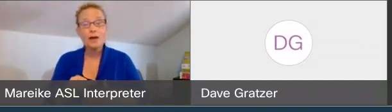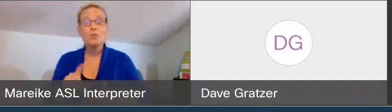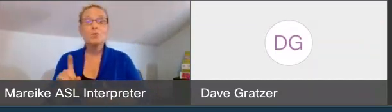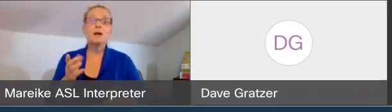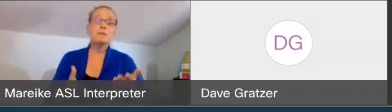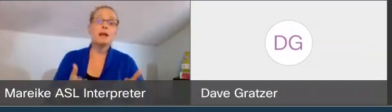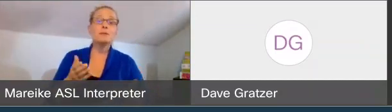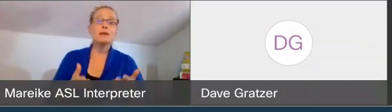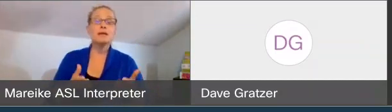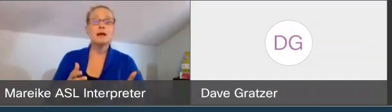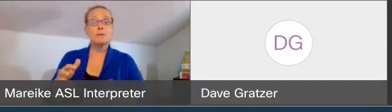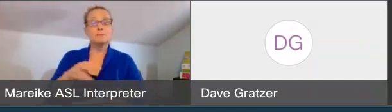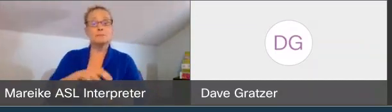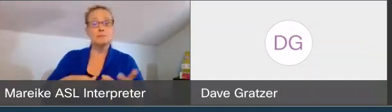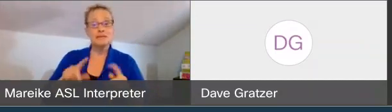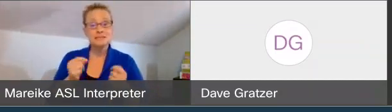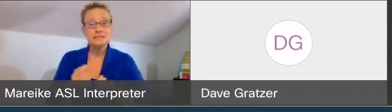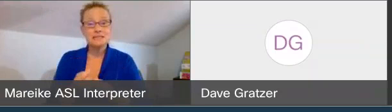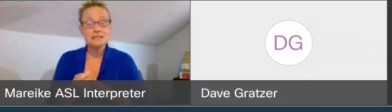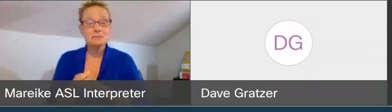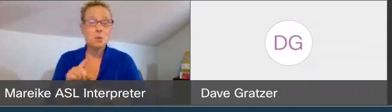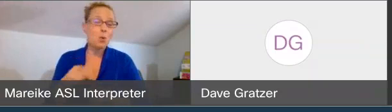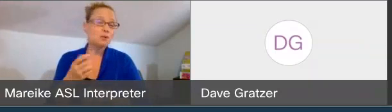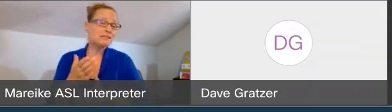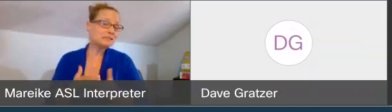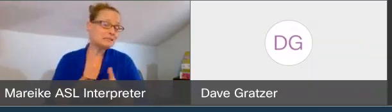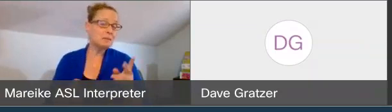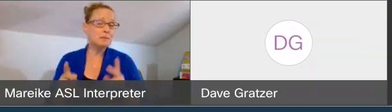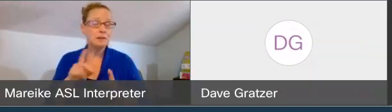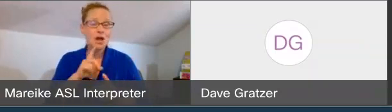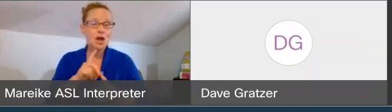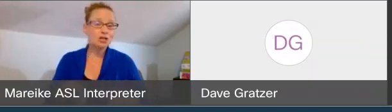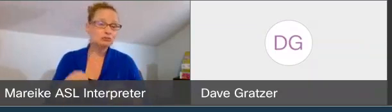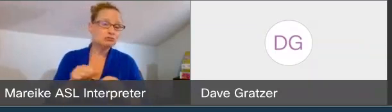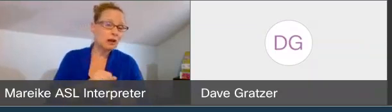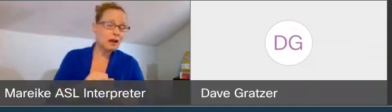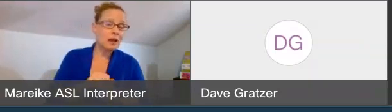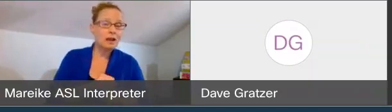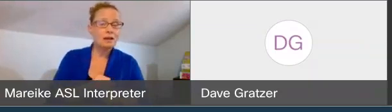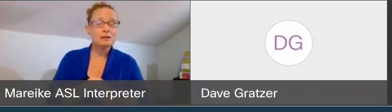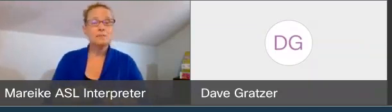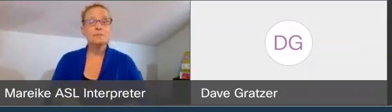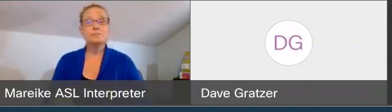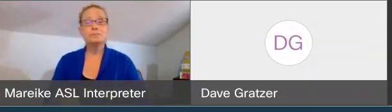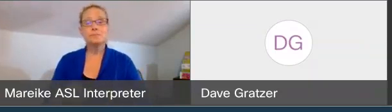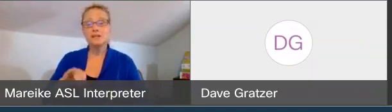that's mixed only some folks get trained or one individual gets trained. Jessica any experience